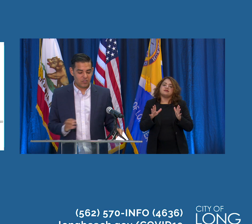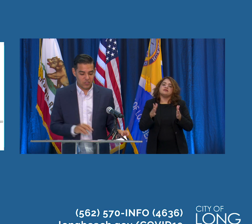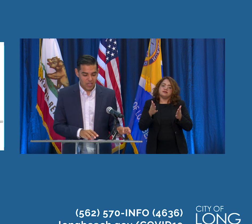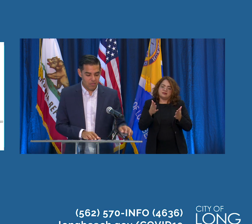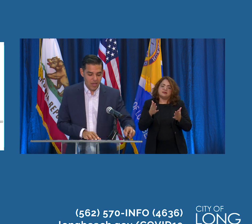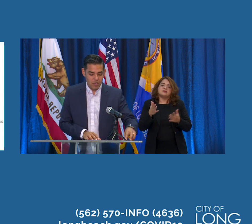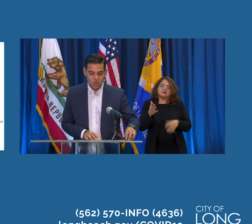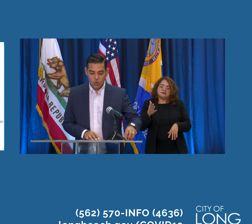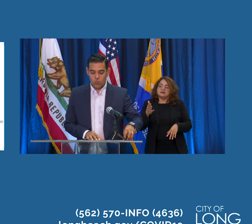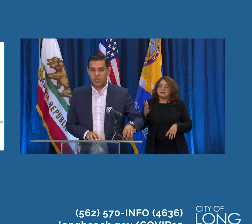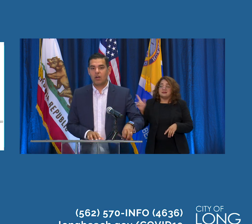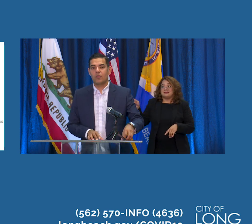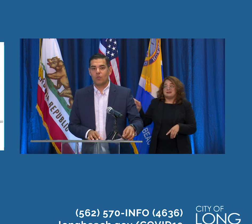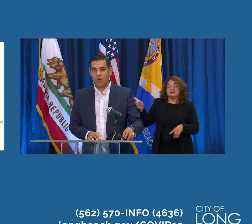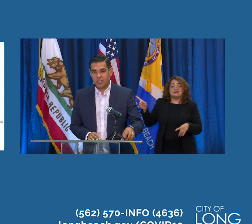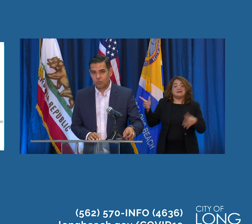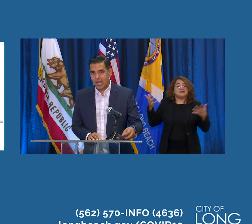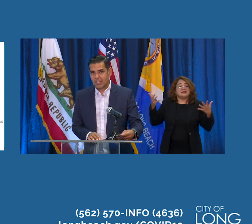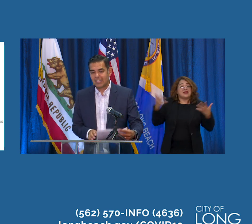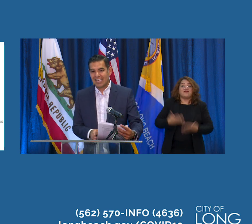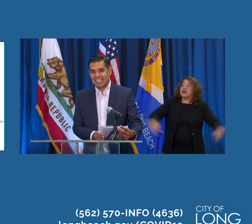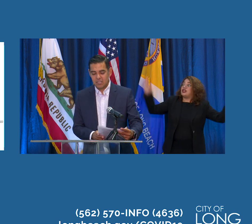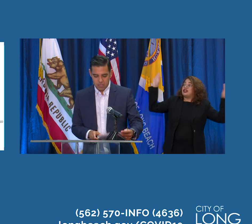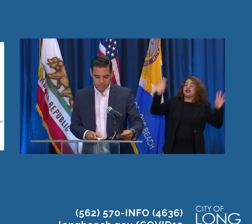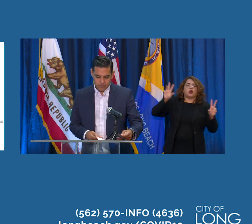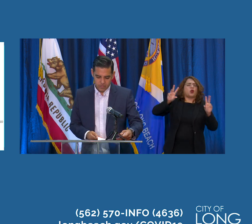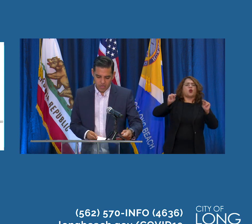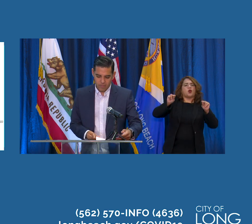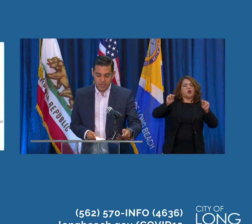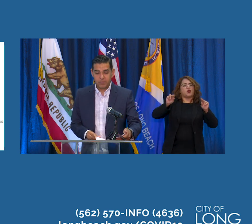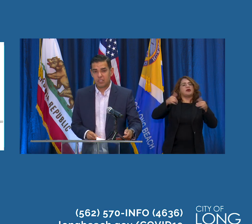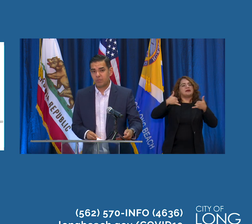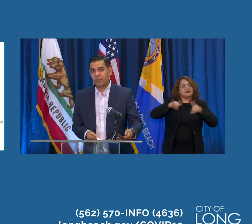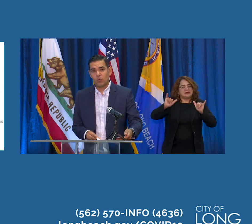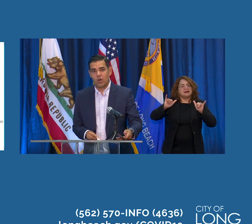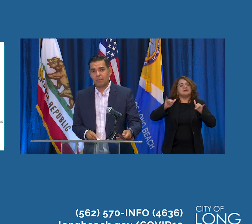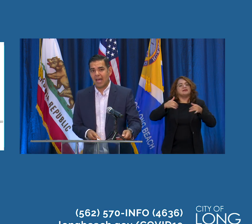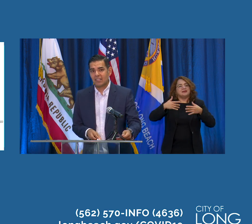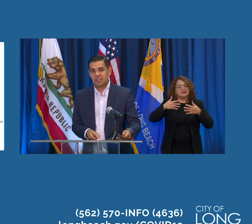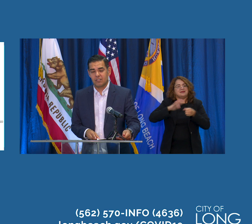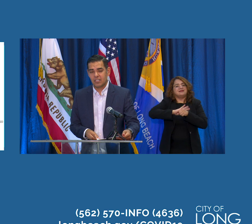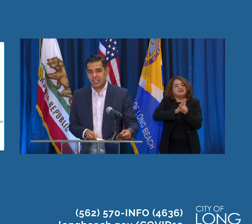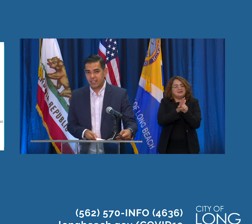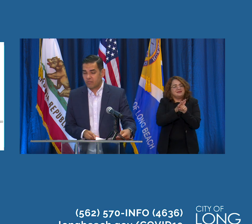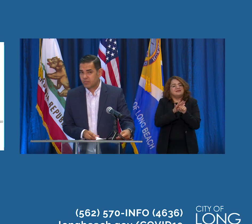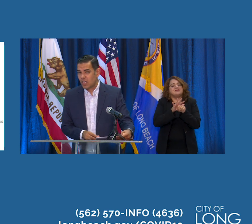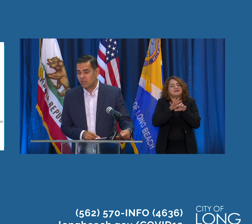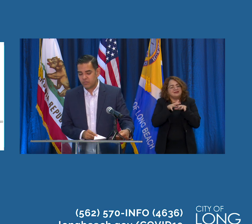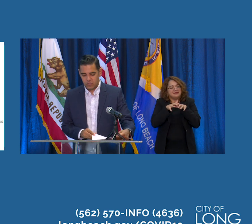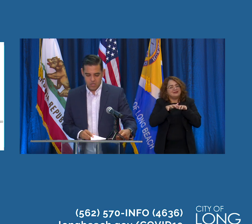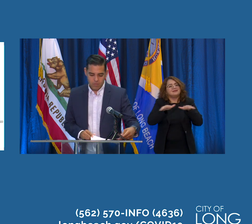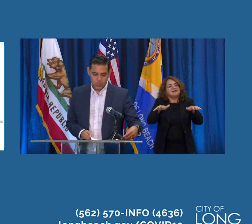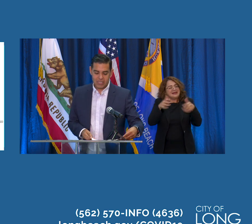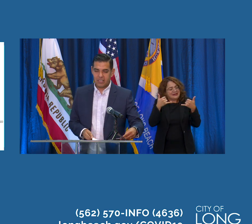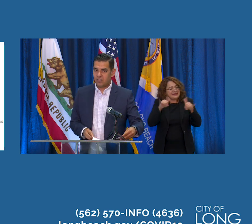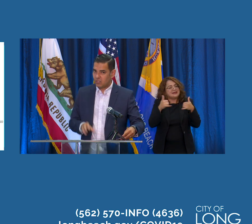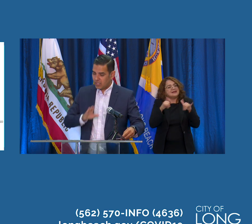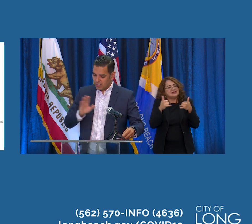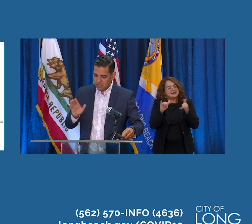So one can say that we are on the right track again. That's because people are wearing masks and taking care of themselves but we could easily